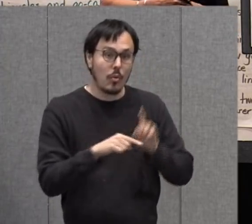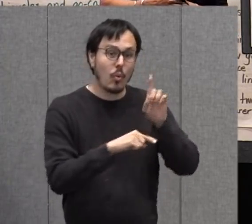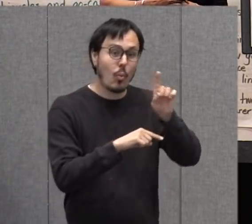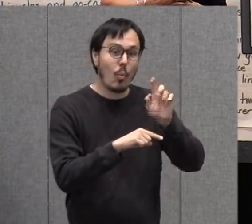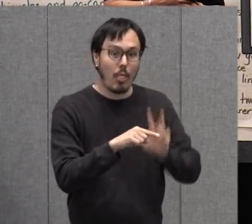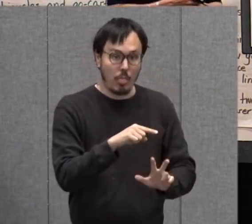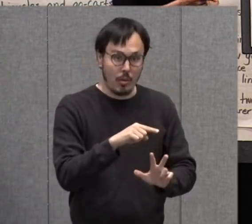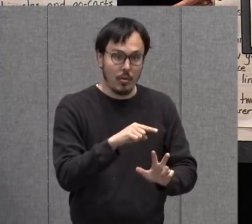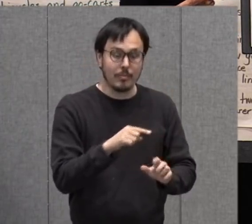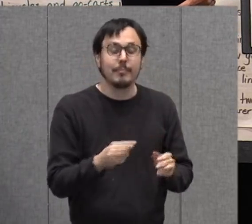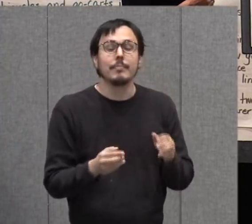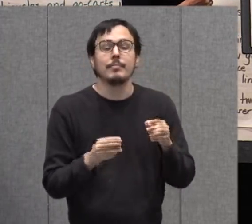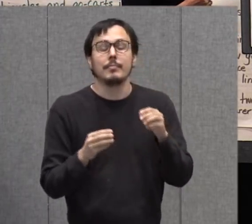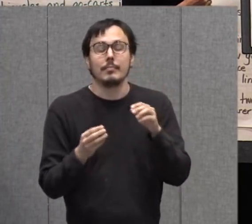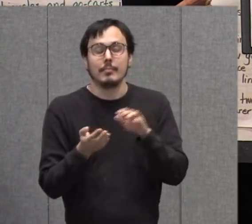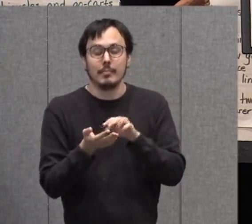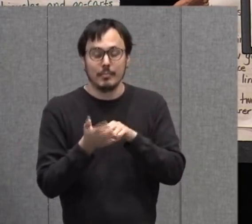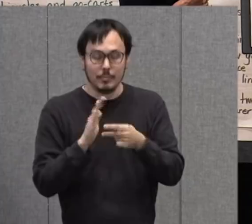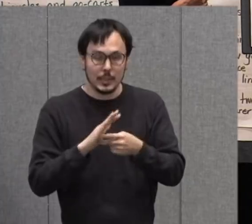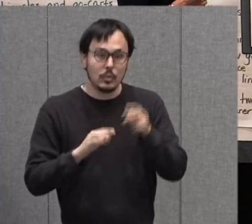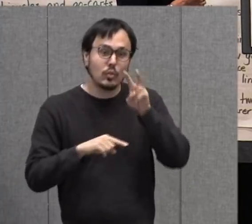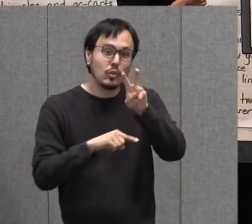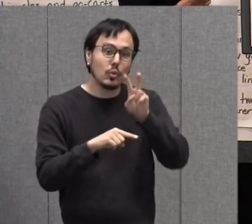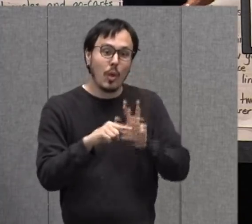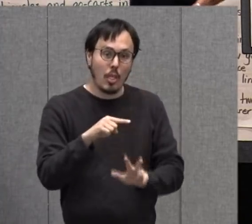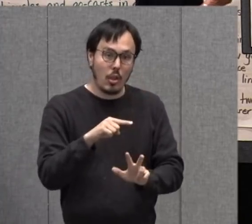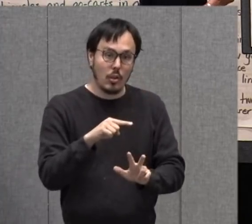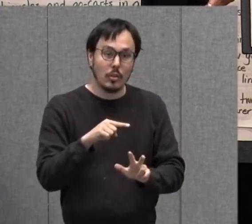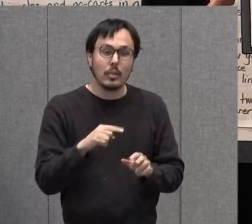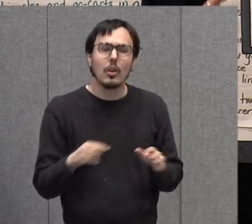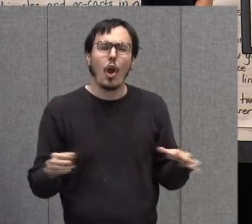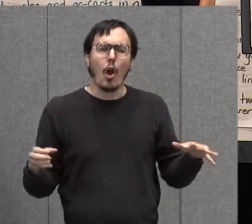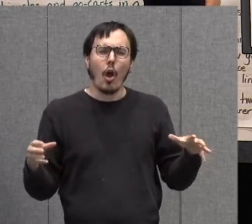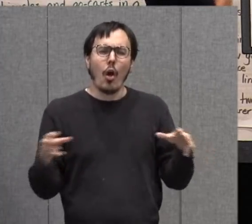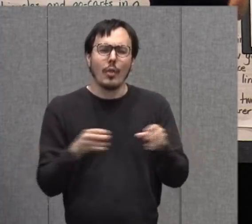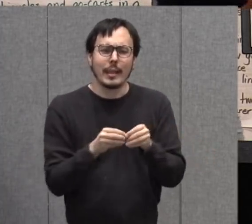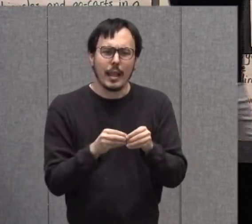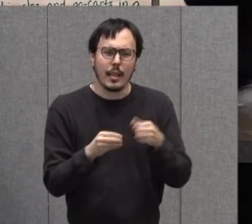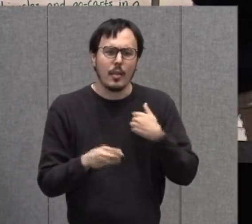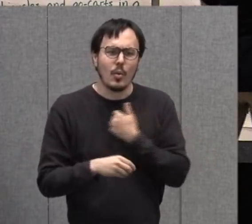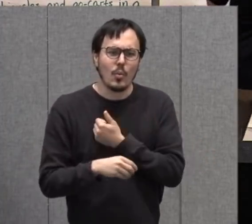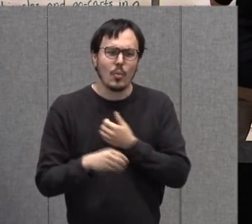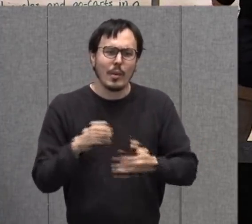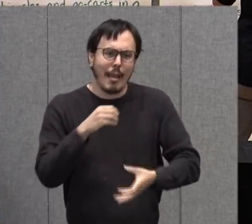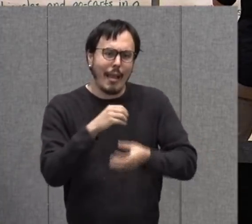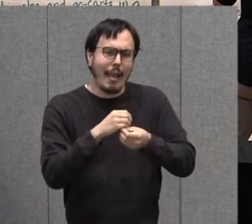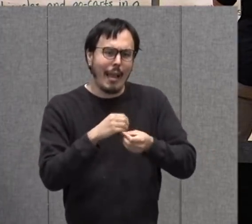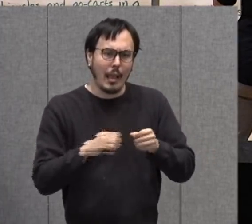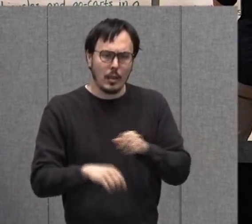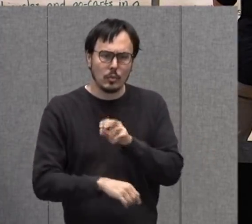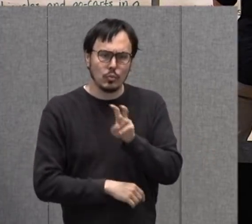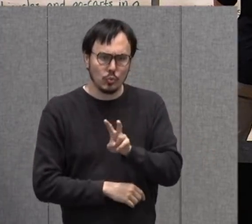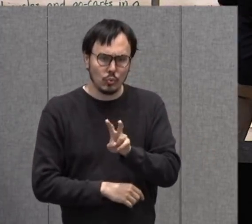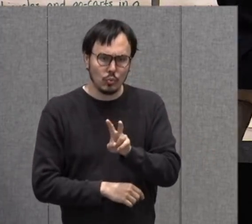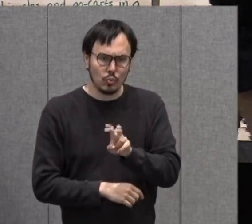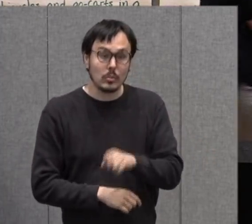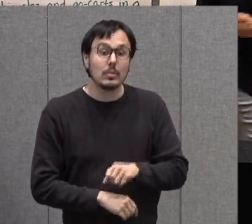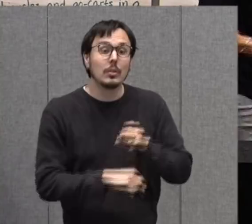So, we've added two and two thirds. So, should be then that two and one third.